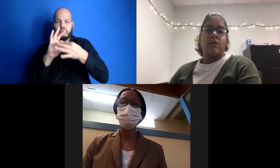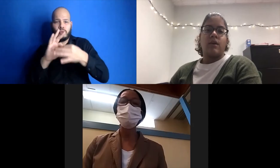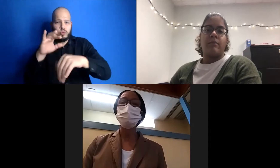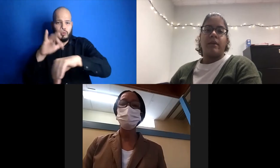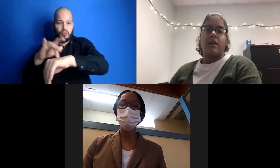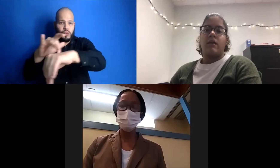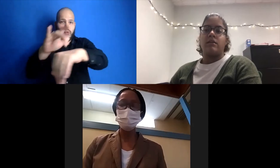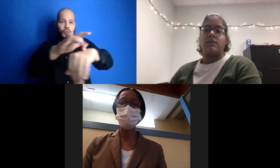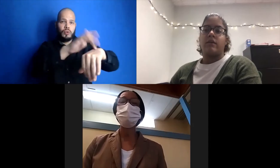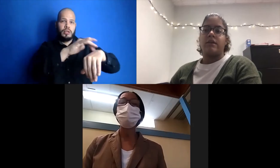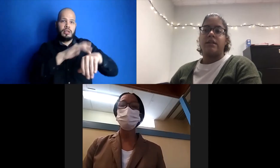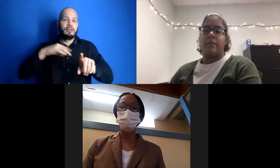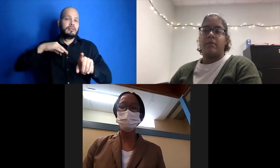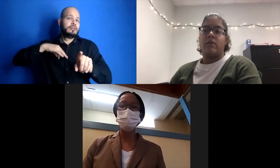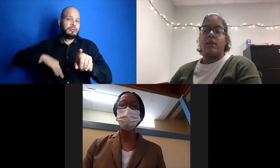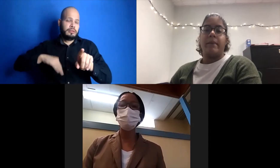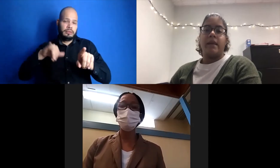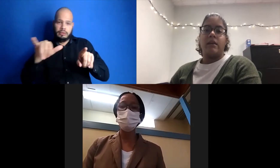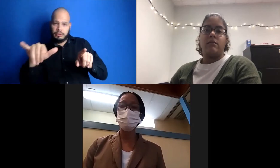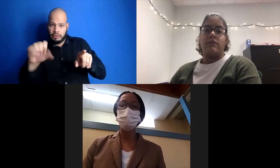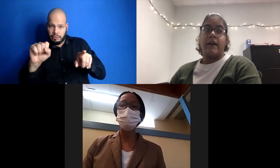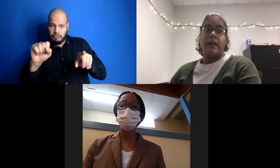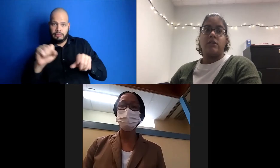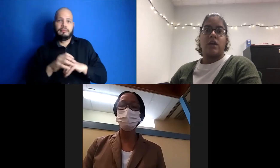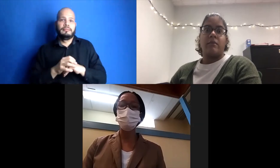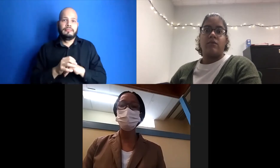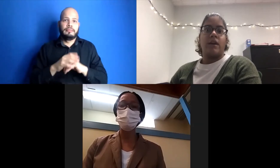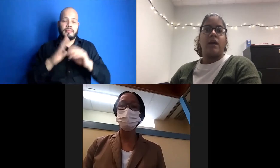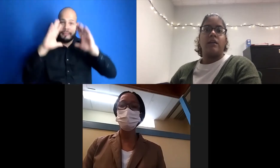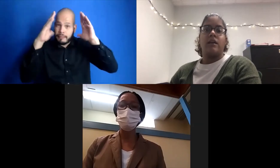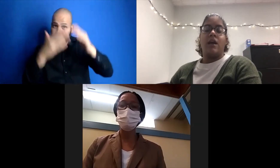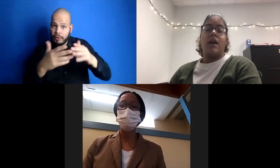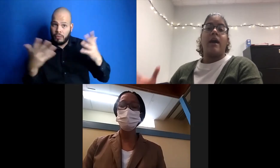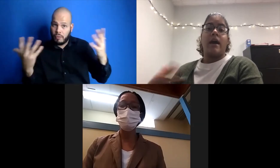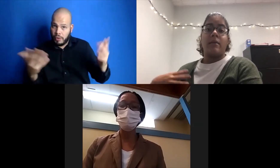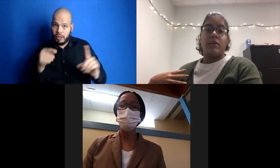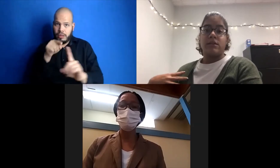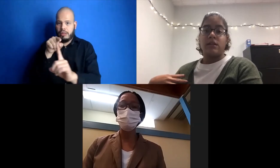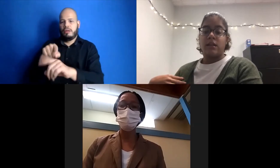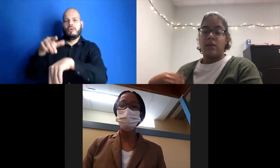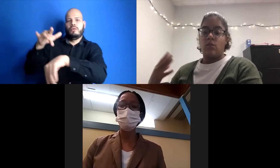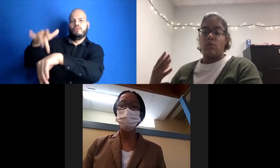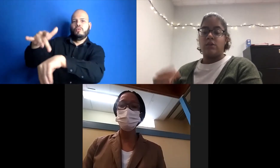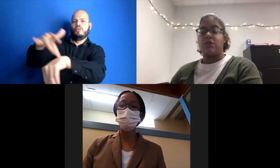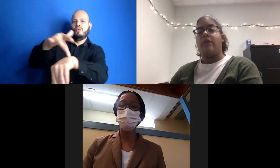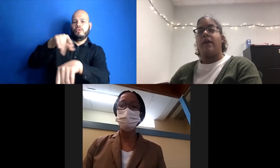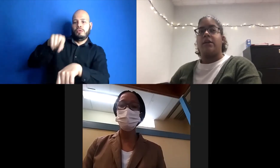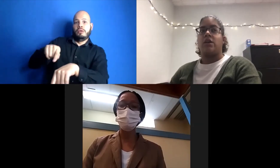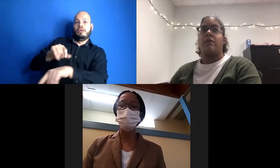with because for example me finding a job in Rhode Island I personally was trying to find a job like